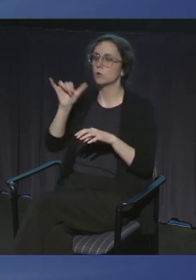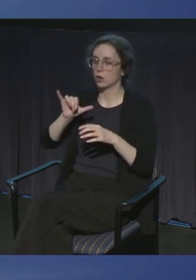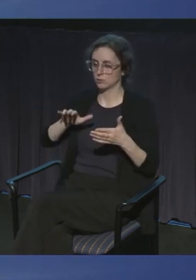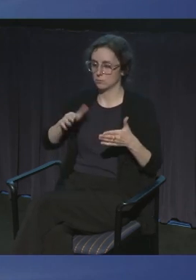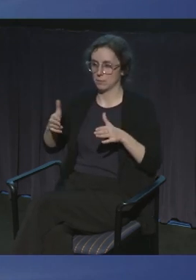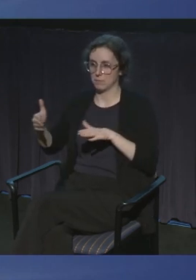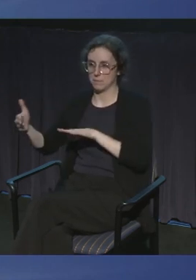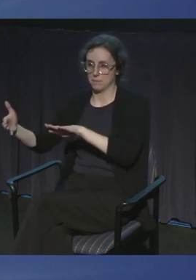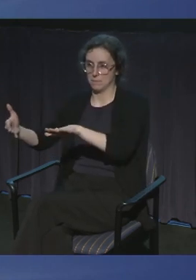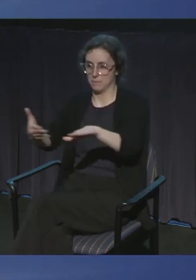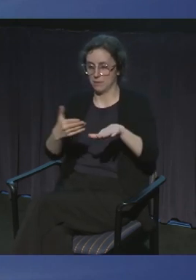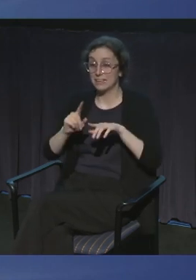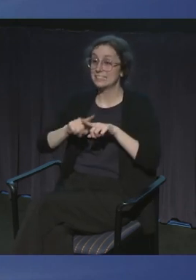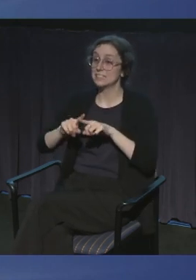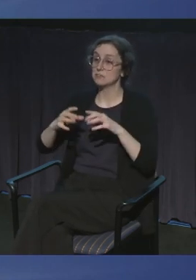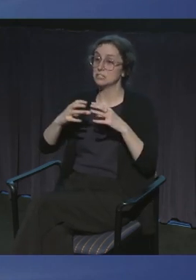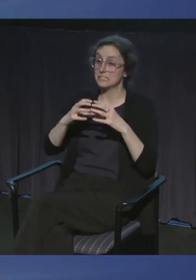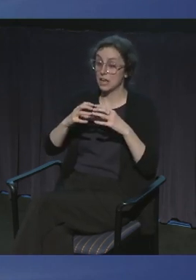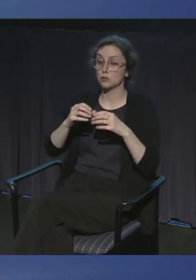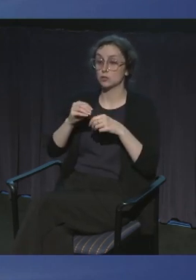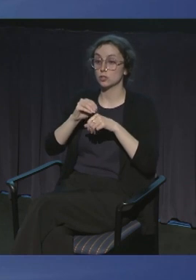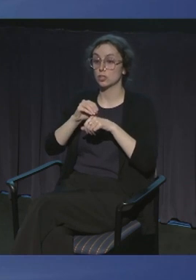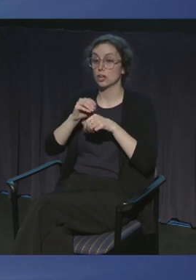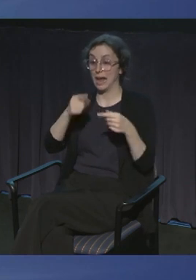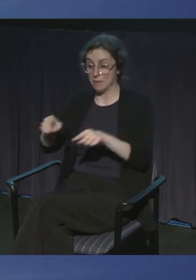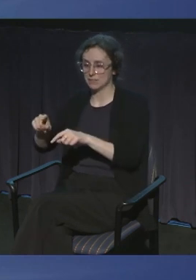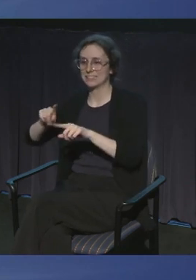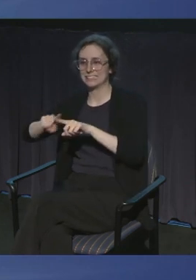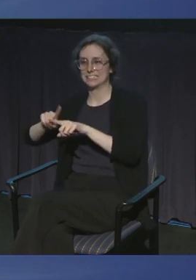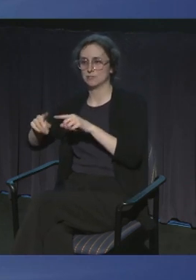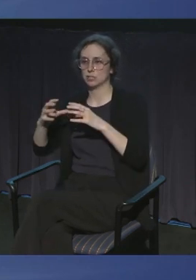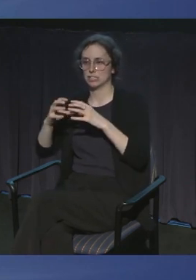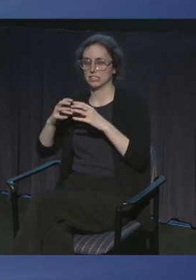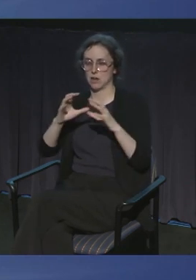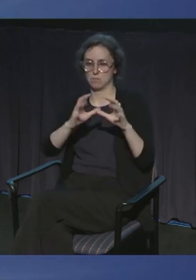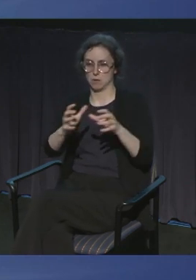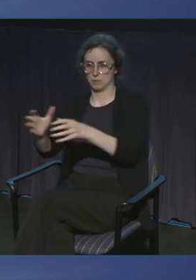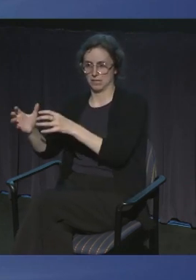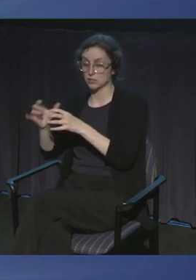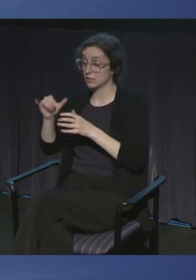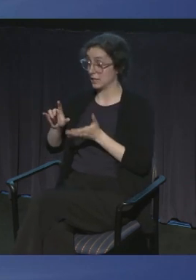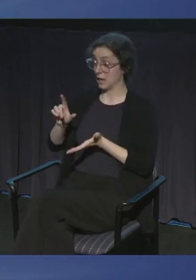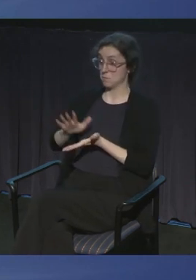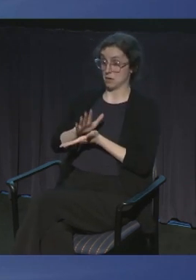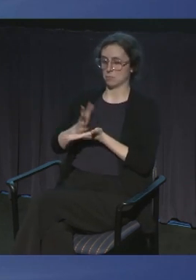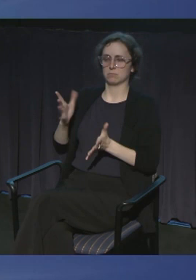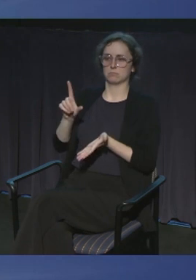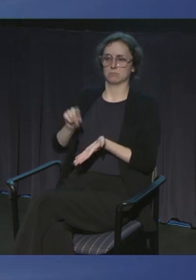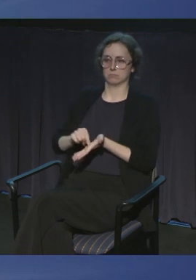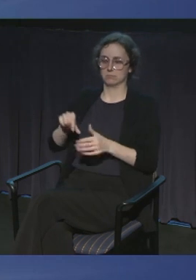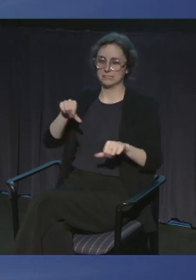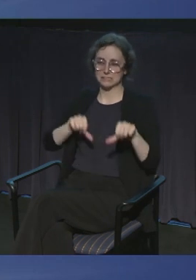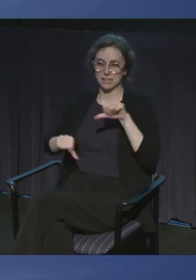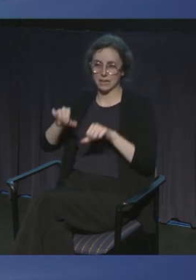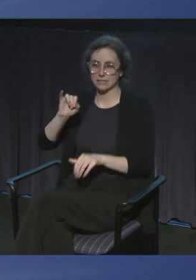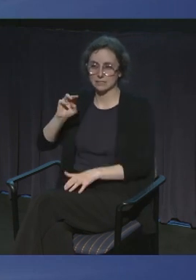GOES TO APOPTOSIS, AND DIFFERENT CELL TYPES OCCUR IN DIFFERENT POPULATION THAT PAPER IS NOW IN SCIENCE IMMUNOLOGY.